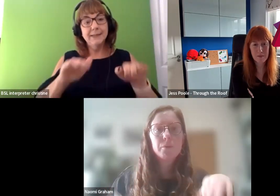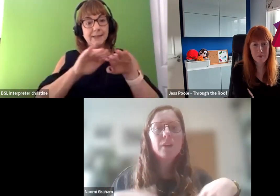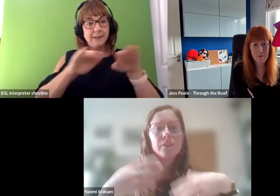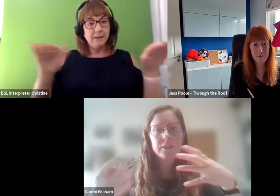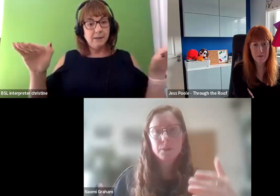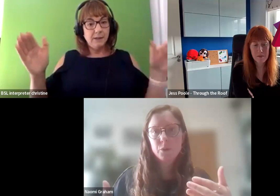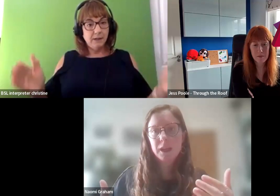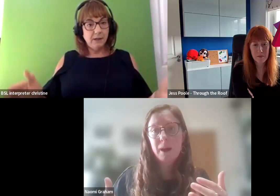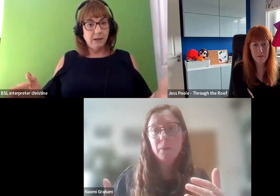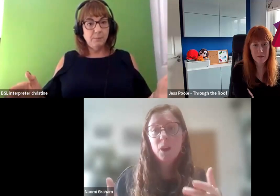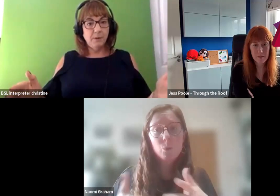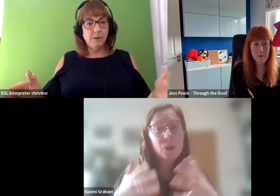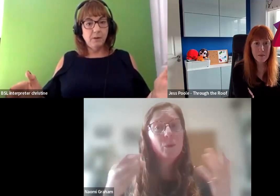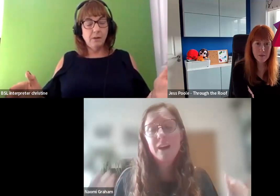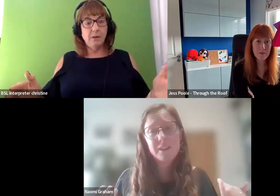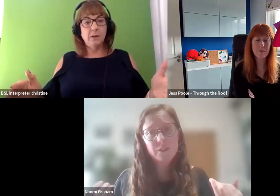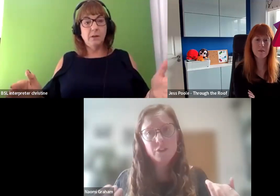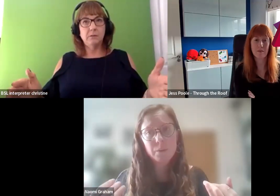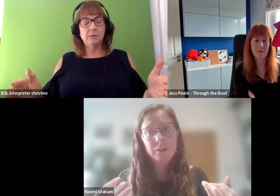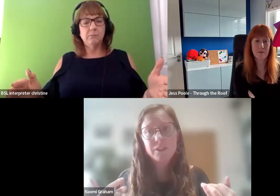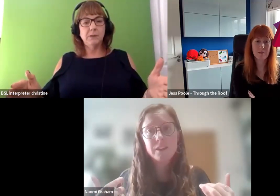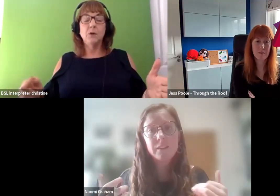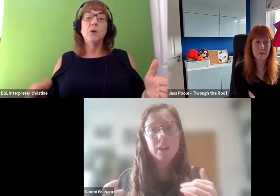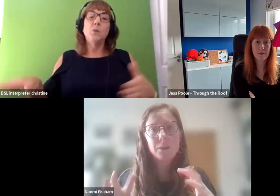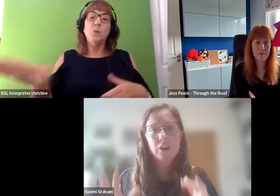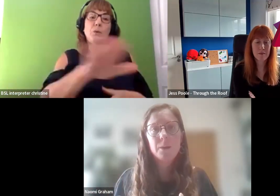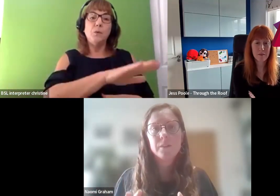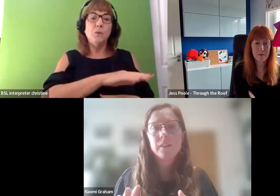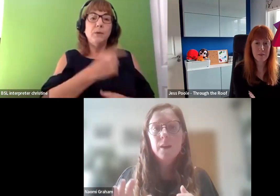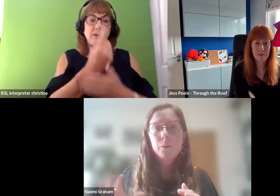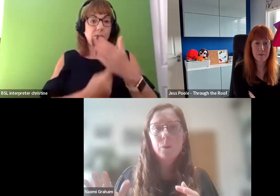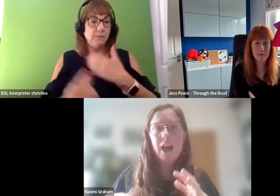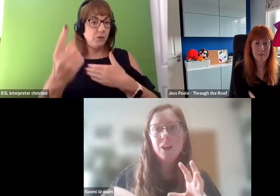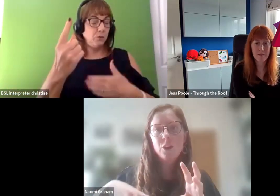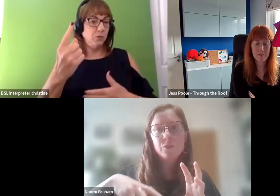the preferences we're talking about. We all have individual preferences. There'll be times where